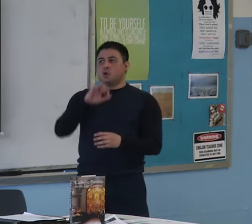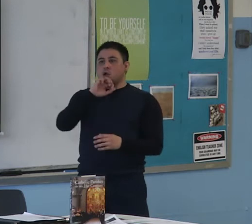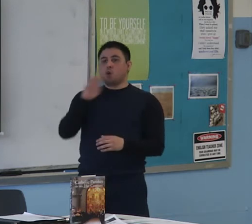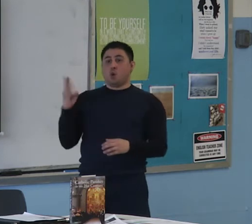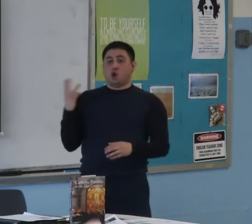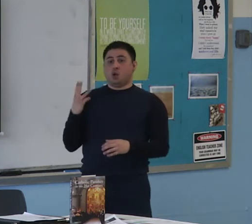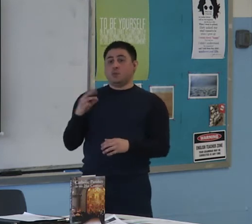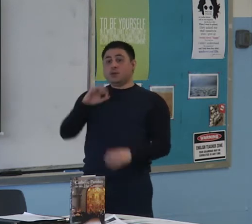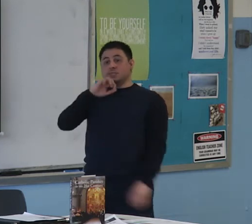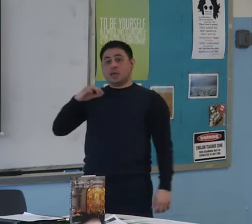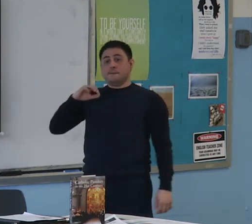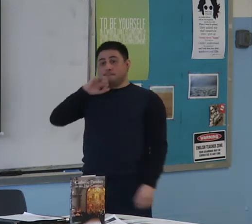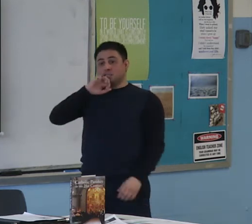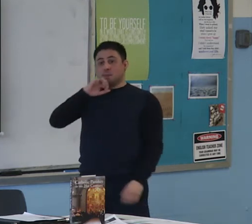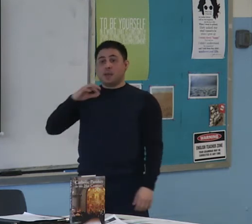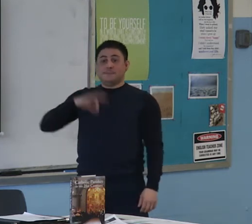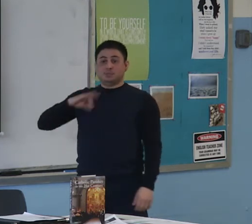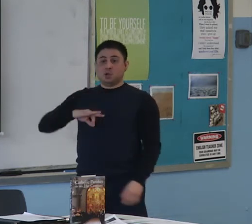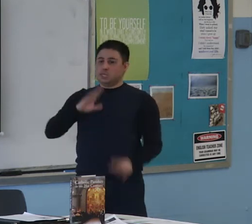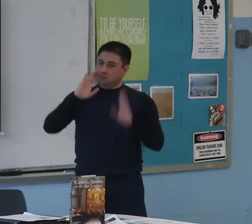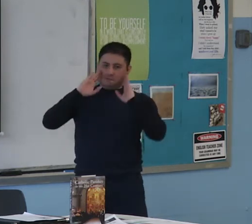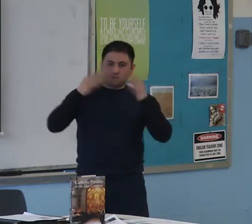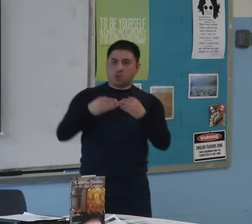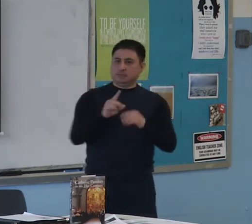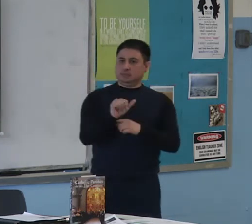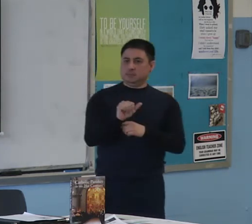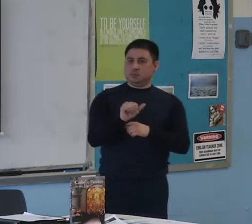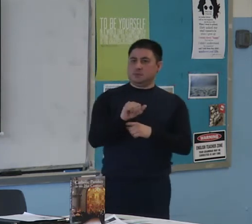made disabilities a focus in Pittsburgh. Cardinal Wuerl, when he came to Washington,